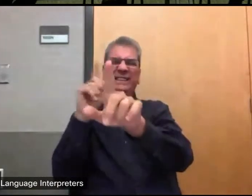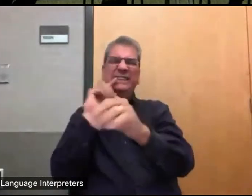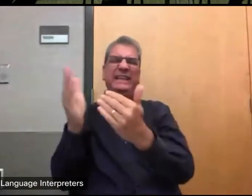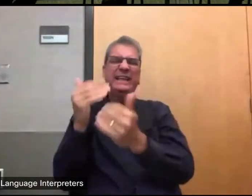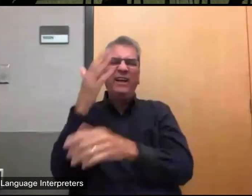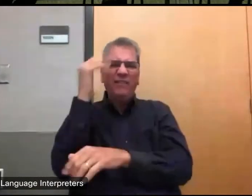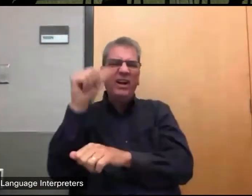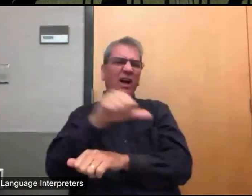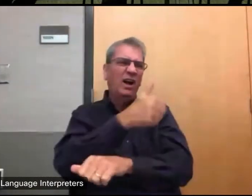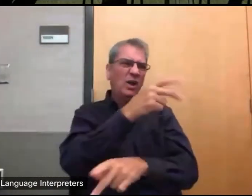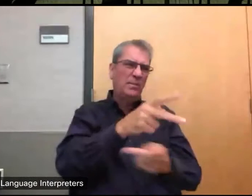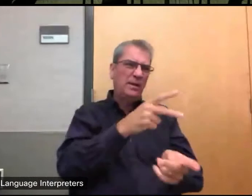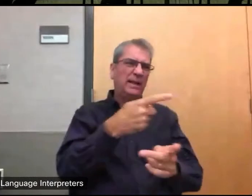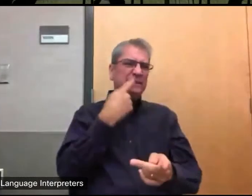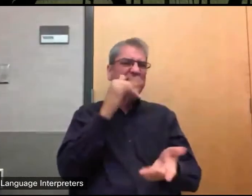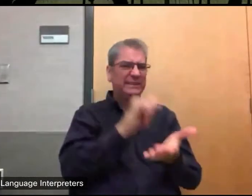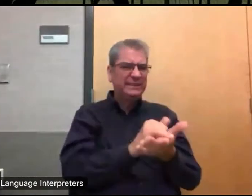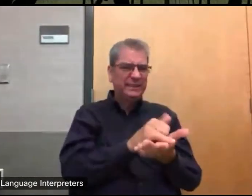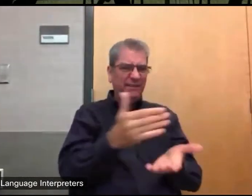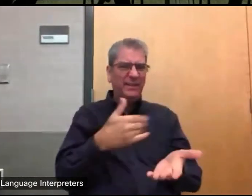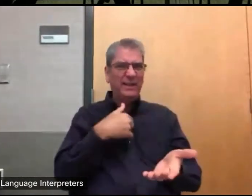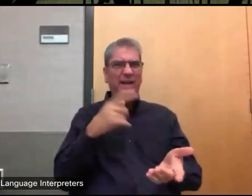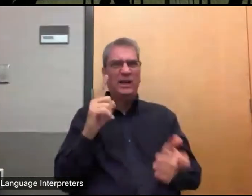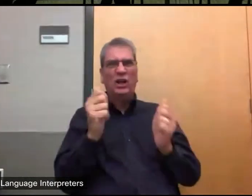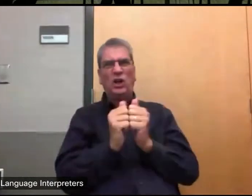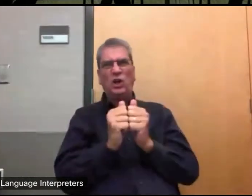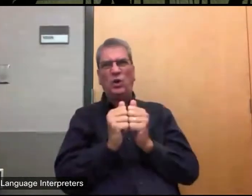saying similar or related. Like, I got, I was talking to Julia from Kaiser health news